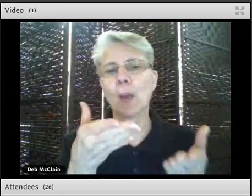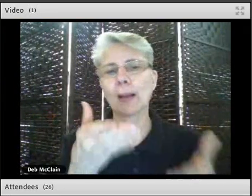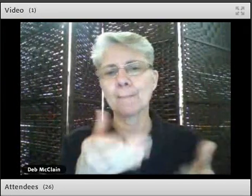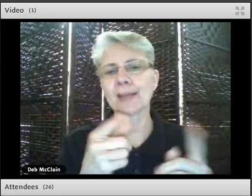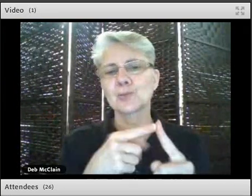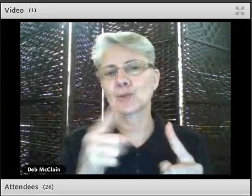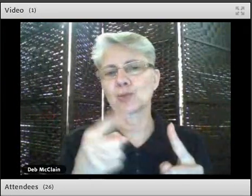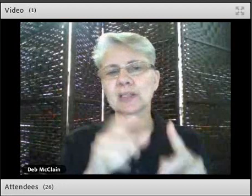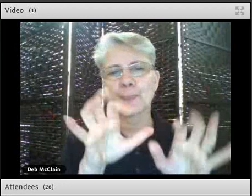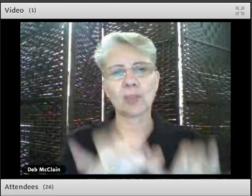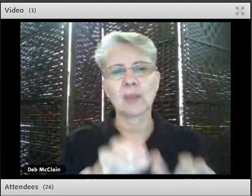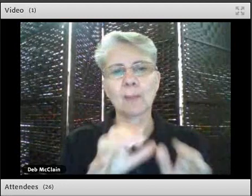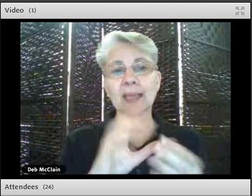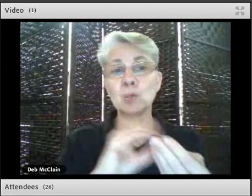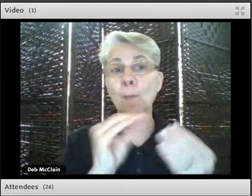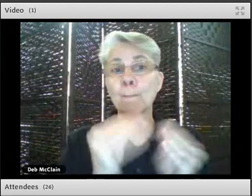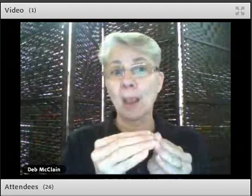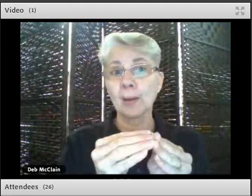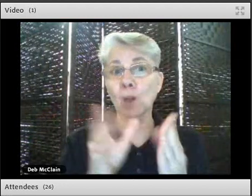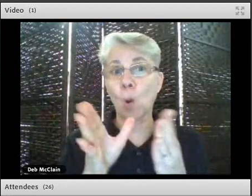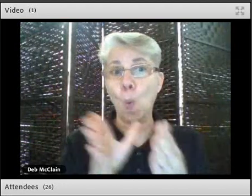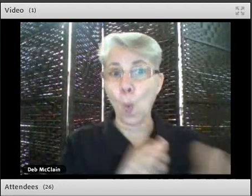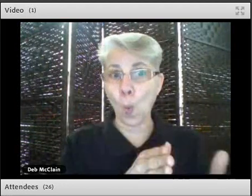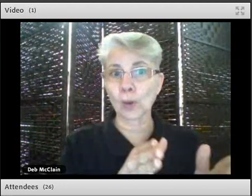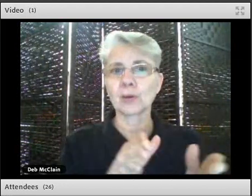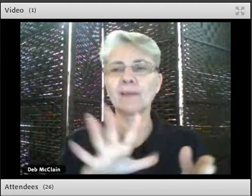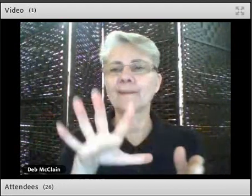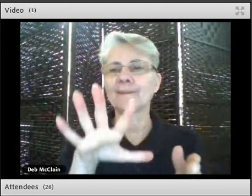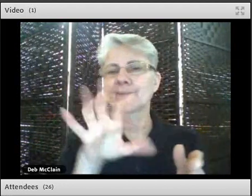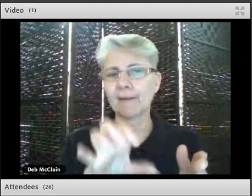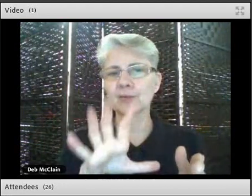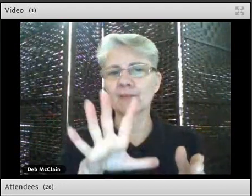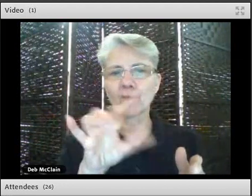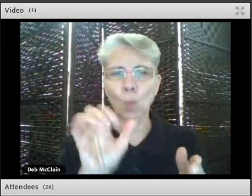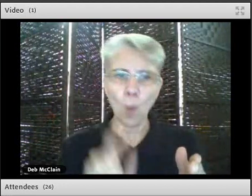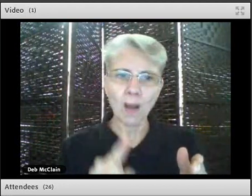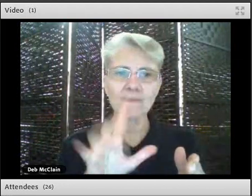I tend to, having grown up with AACR2,